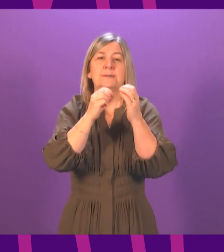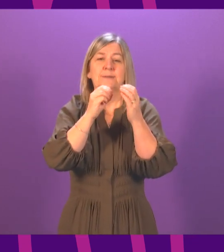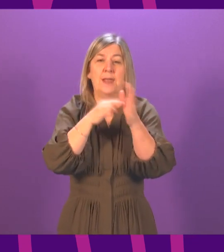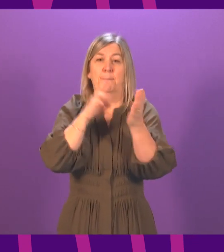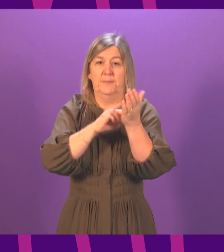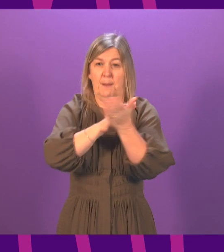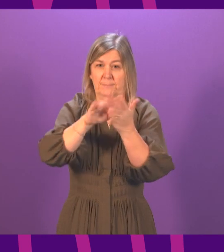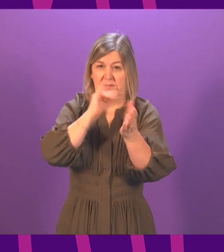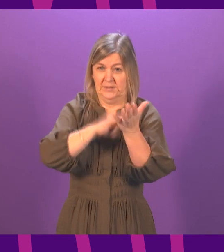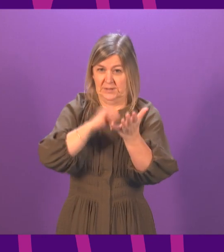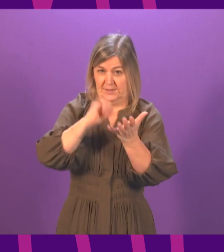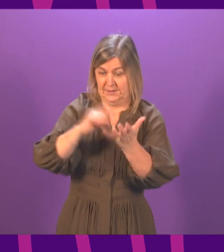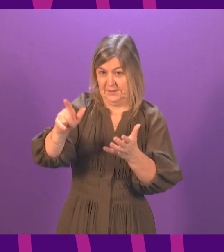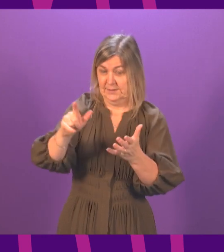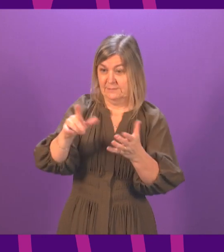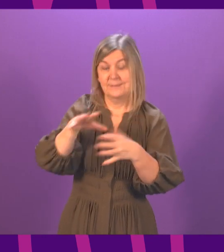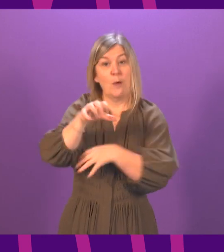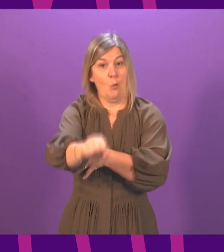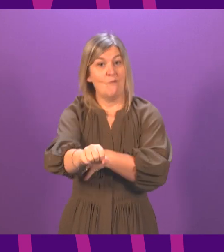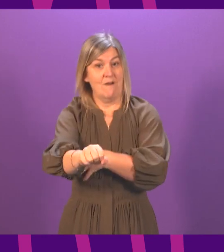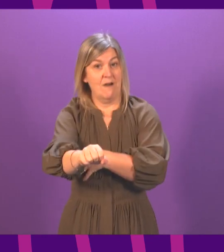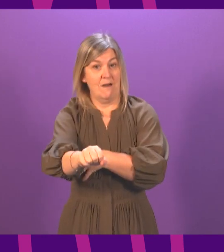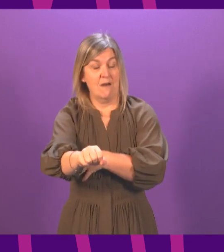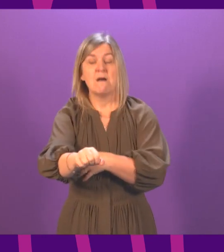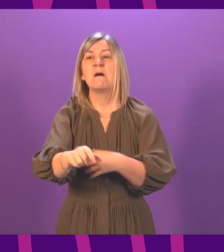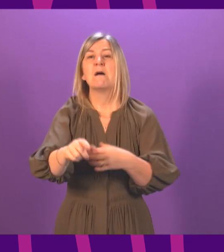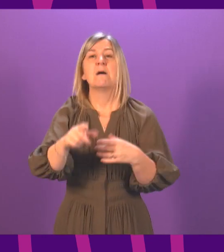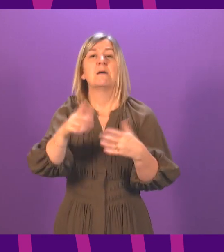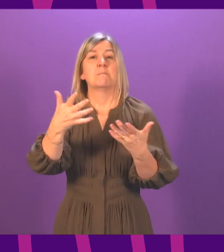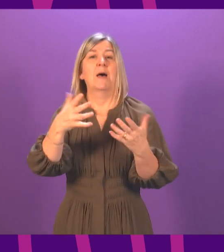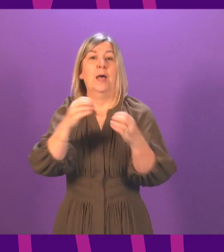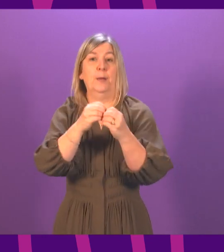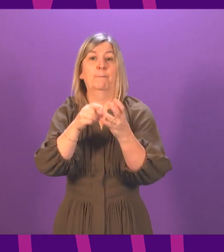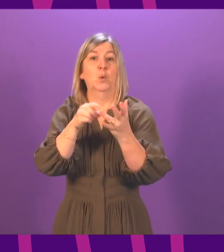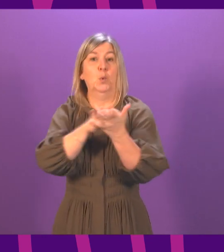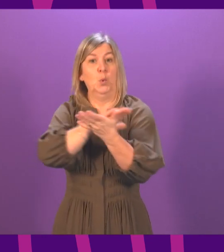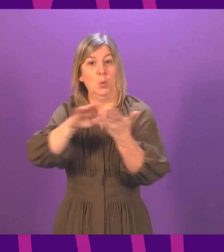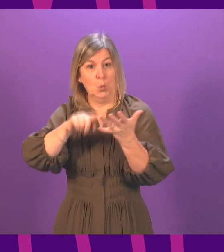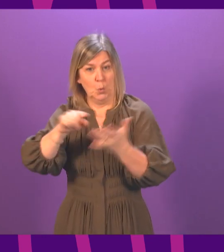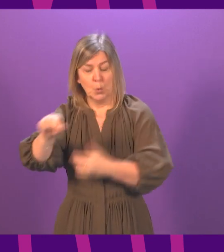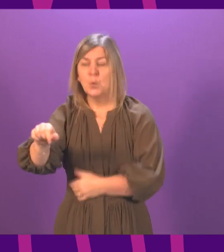the shops. Hundreds of employees will lose their jobs and the Glasgow store in my constituency is